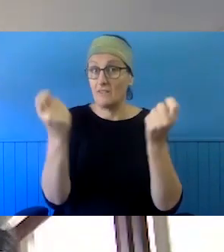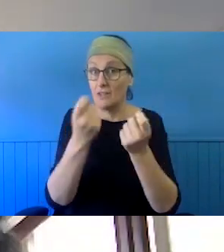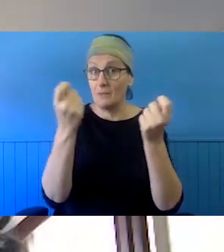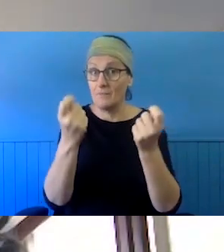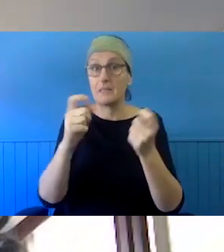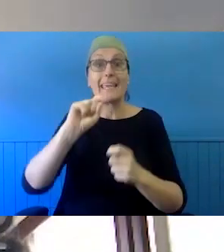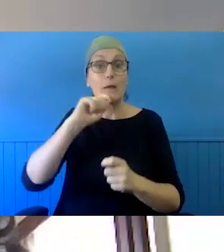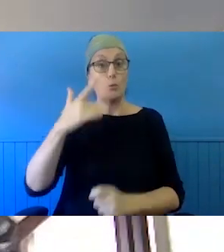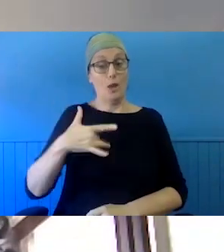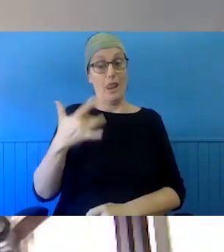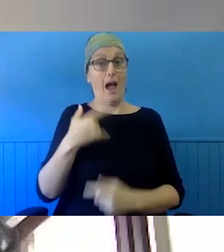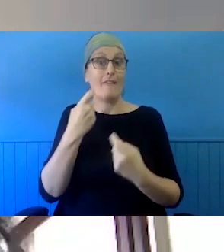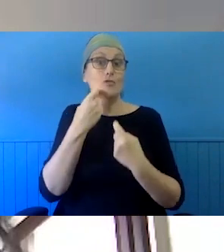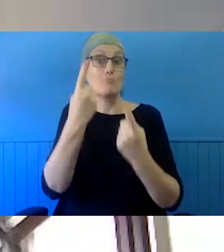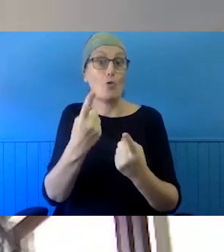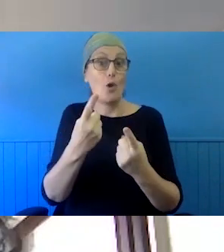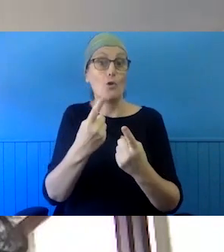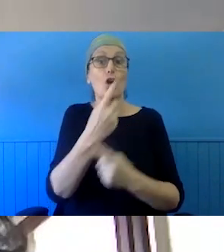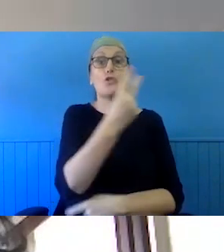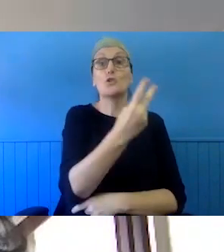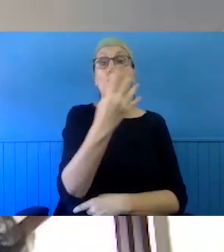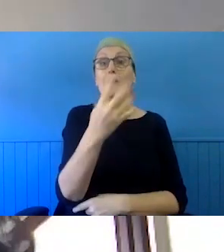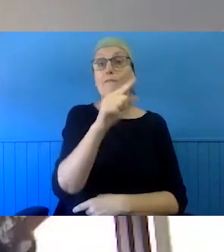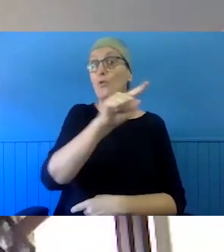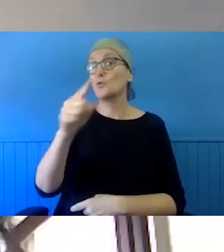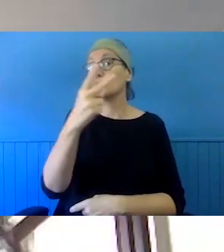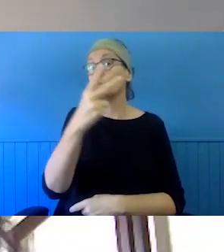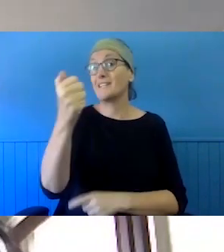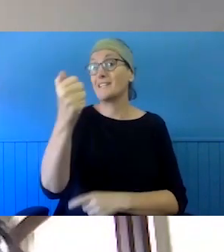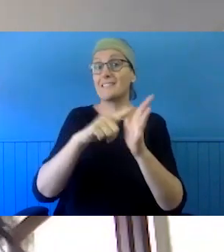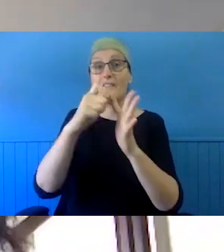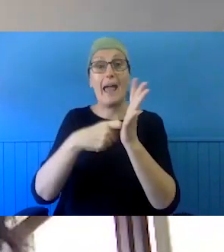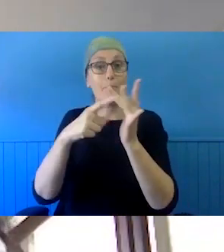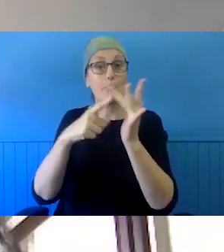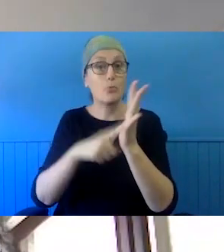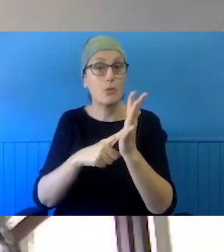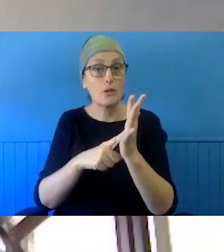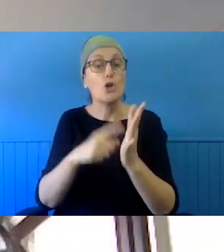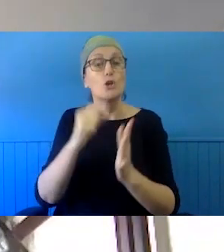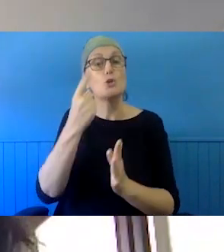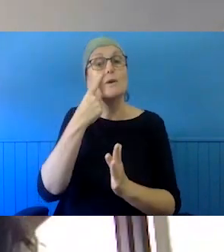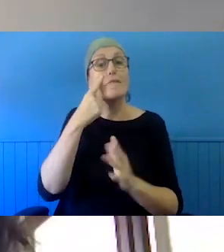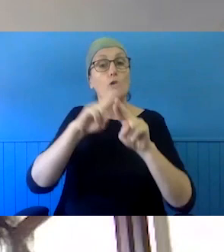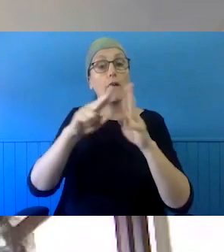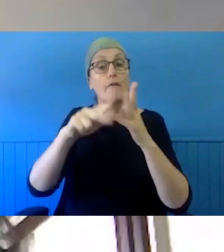from the 24th to 26th of April. You can find details at